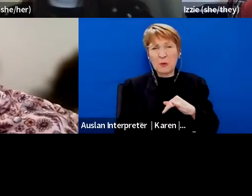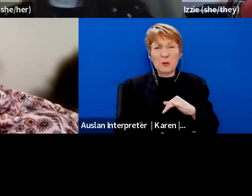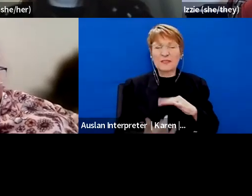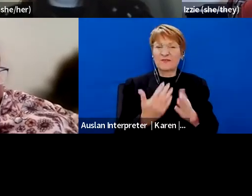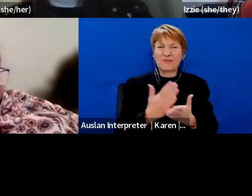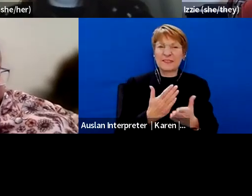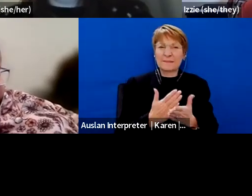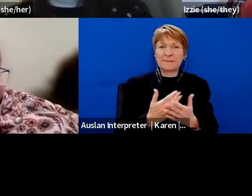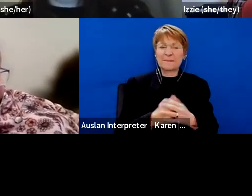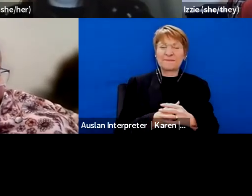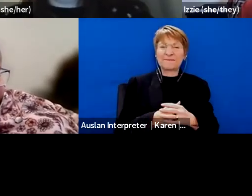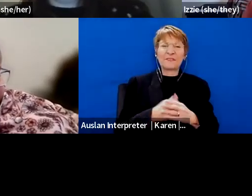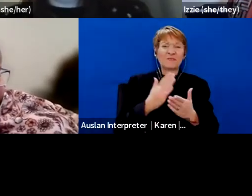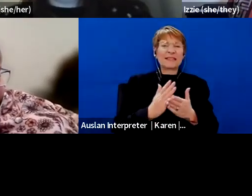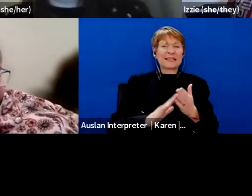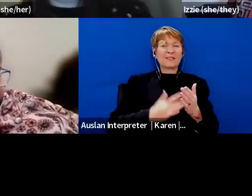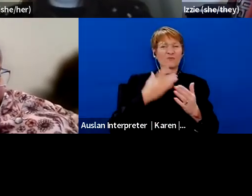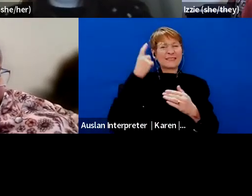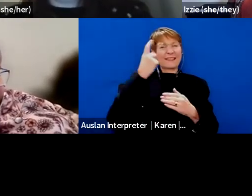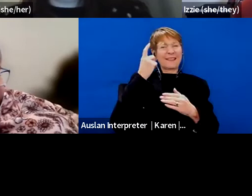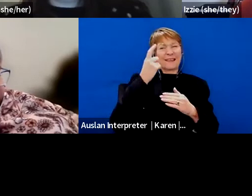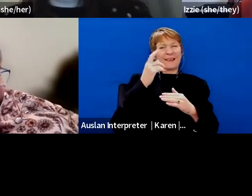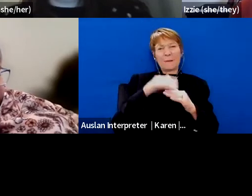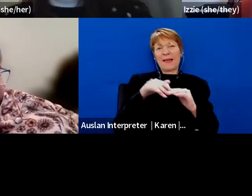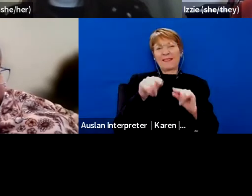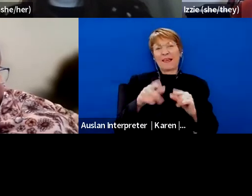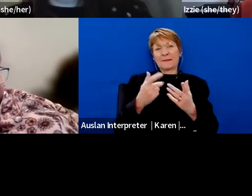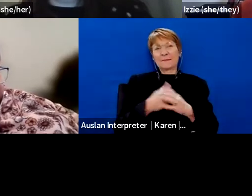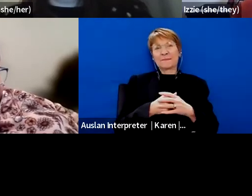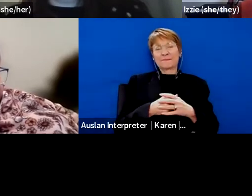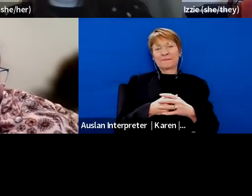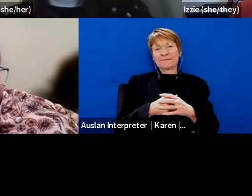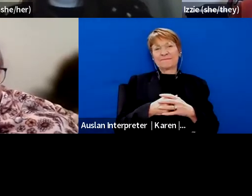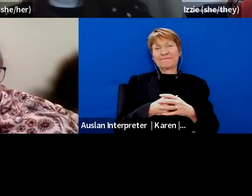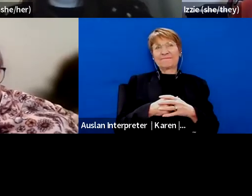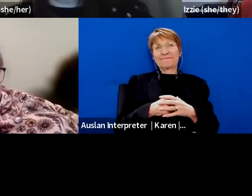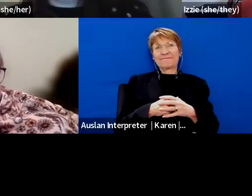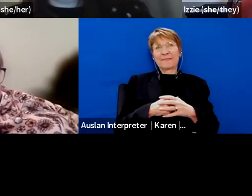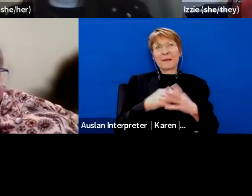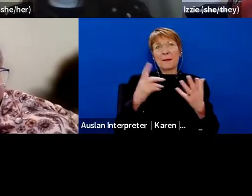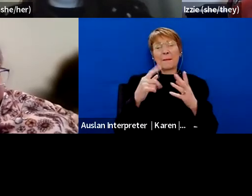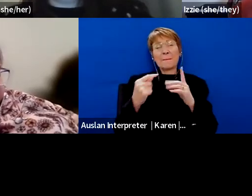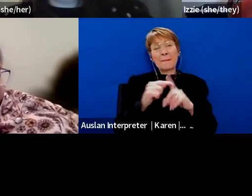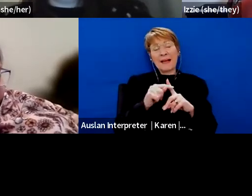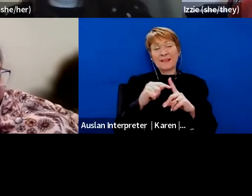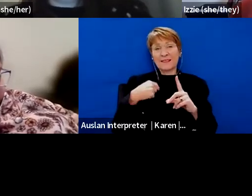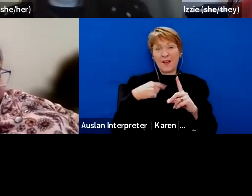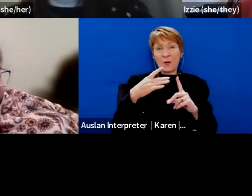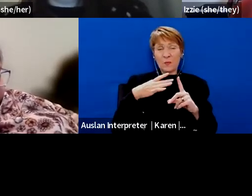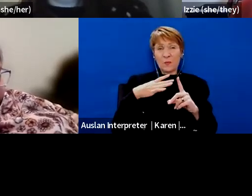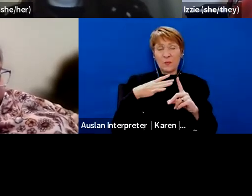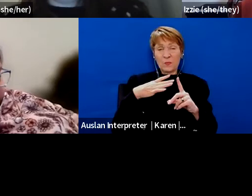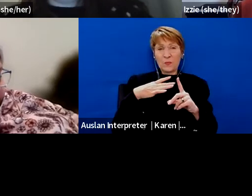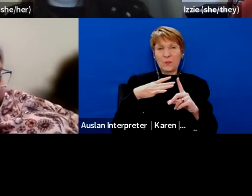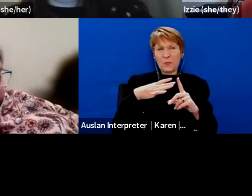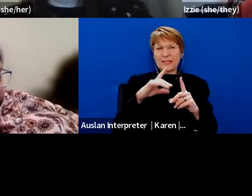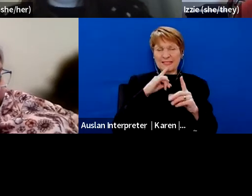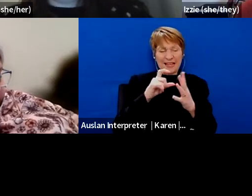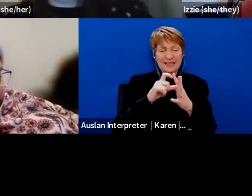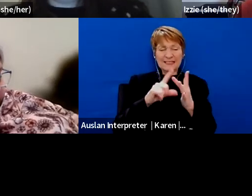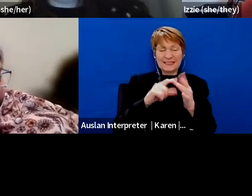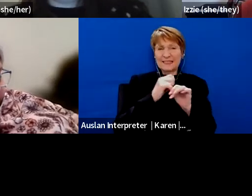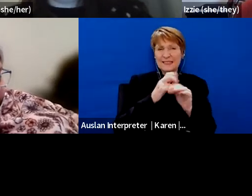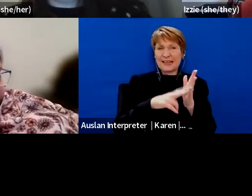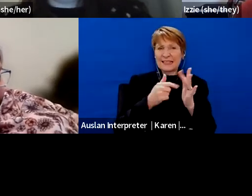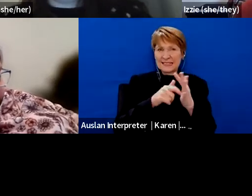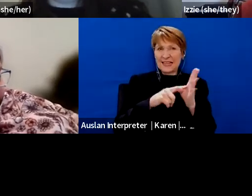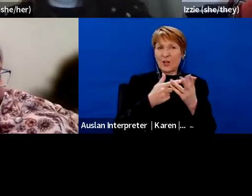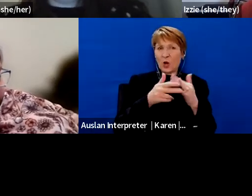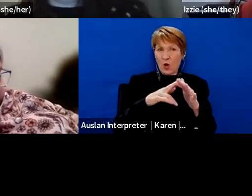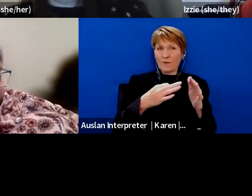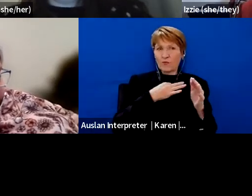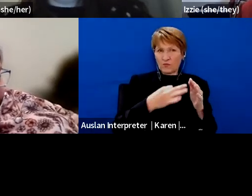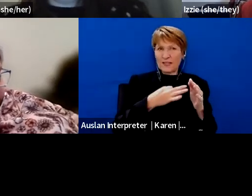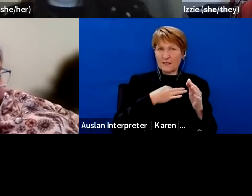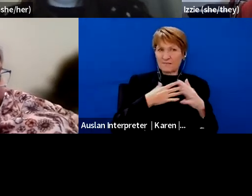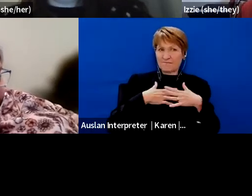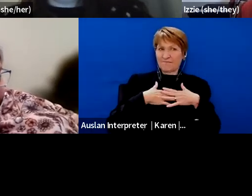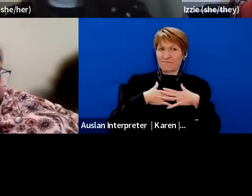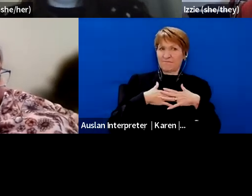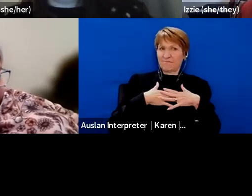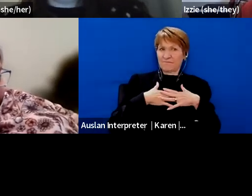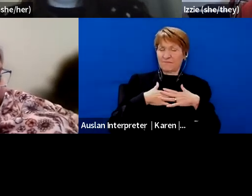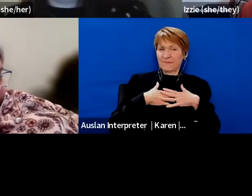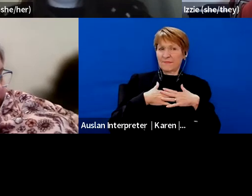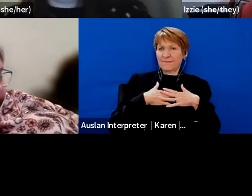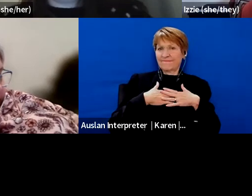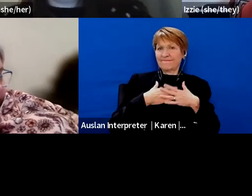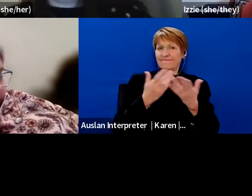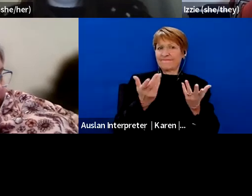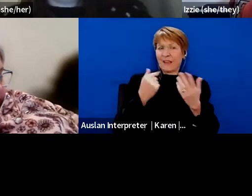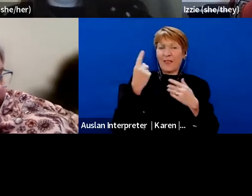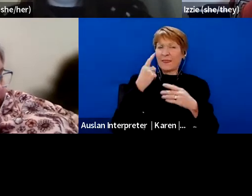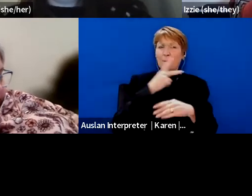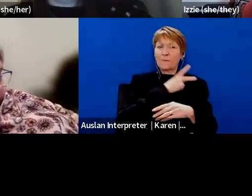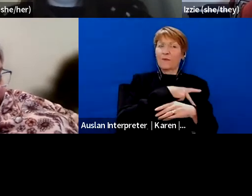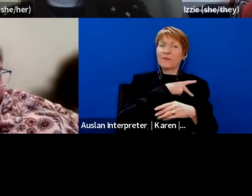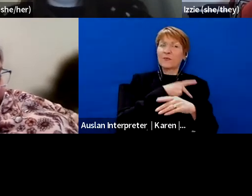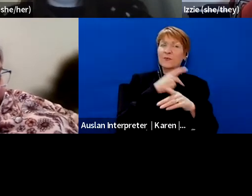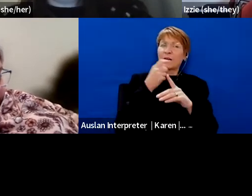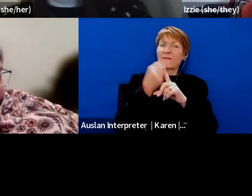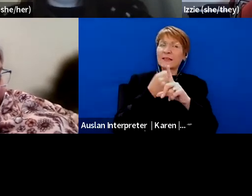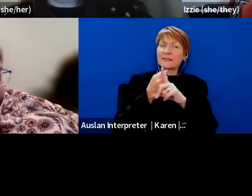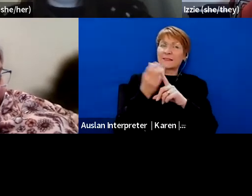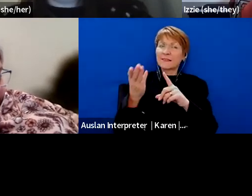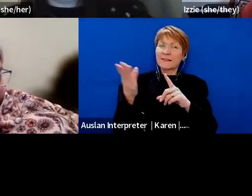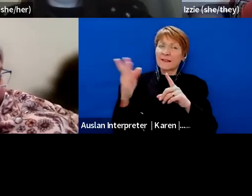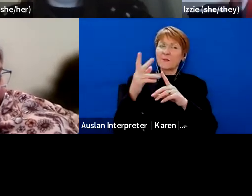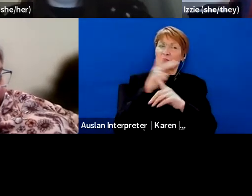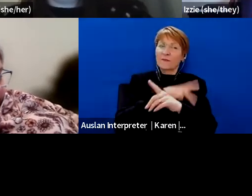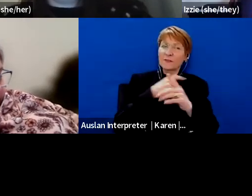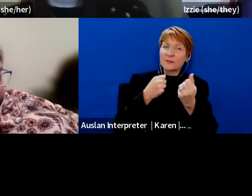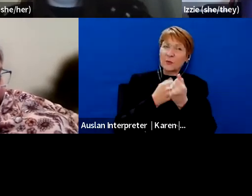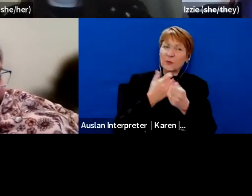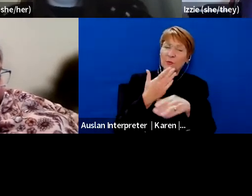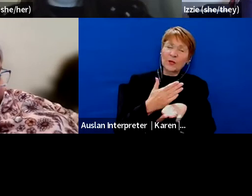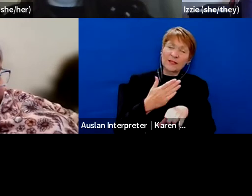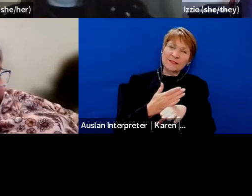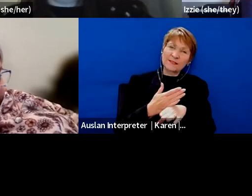worse, essentially, which is a really interesting to think things to think about, I guess. Um, yeah. I also wanted to touch on the dignity of risk, it's, it's something that I think even professional advocates and professional support workers, you know,